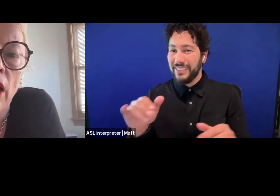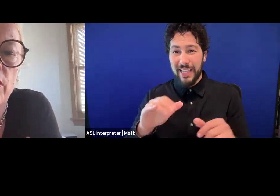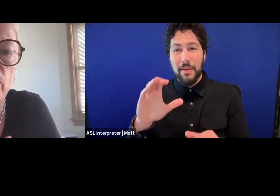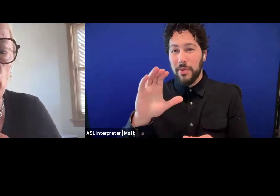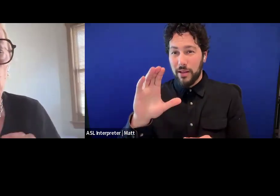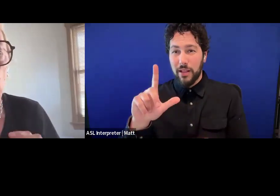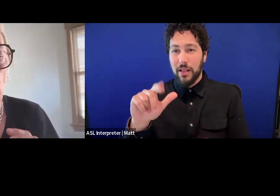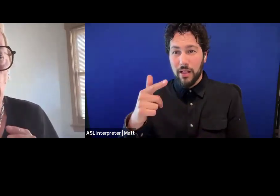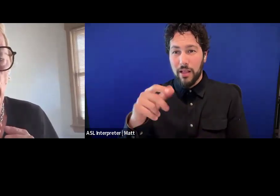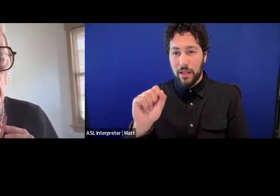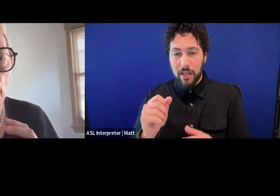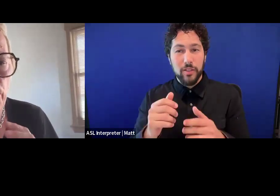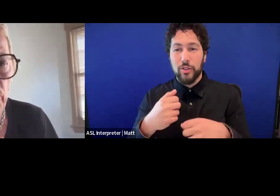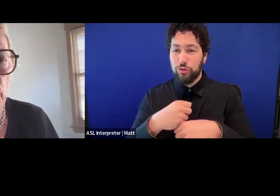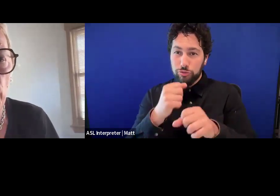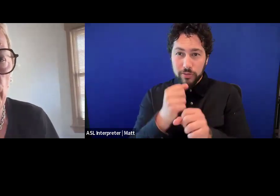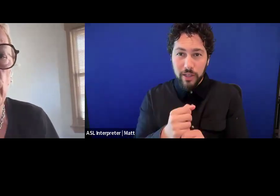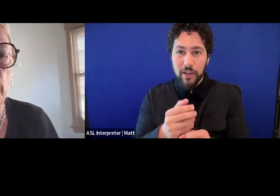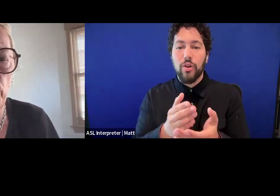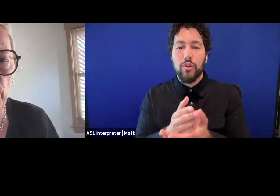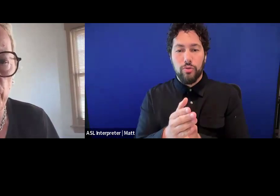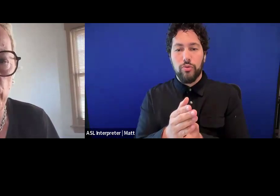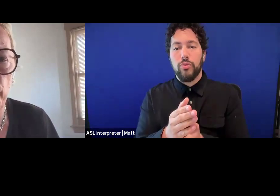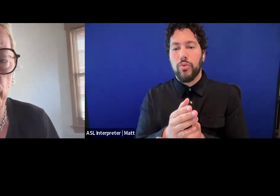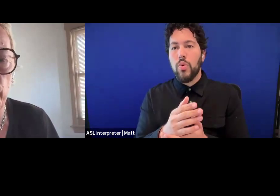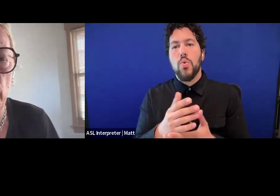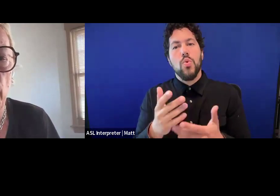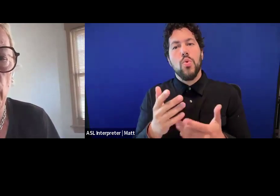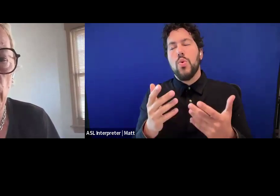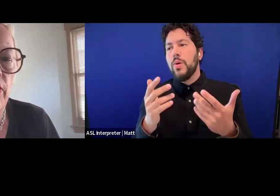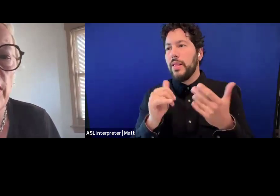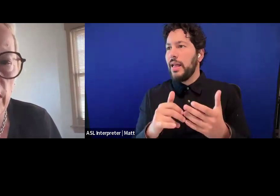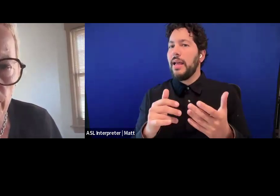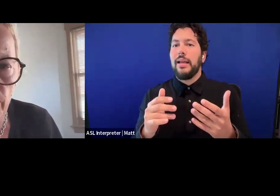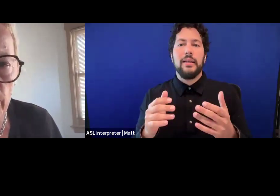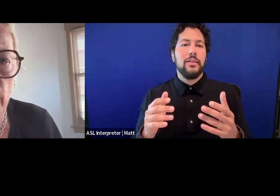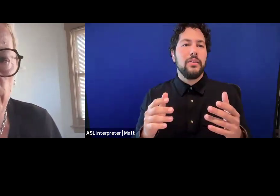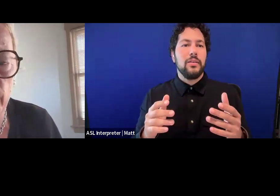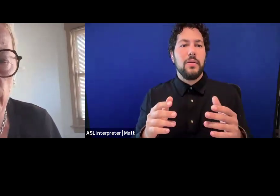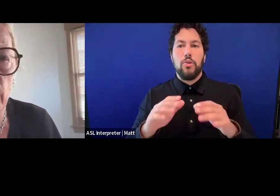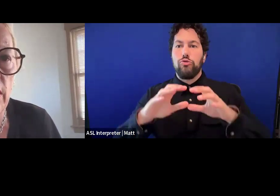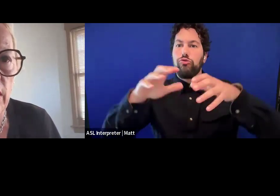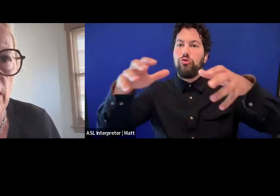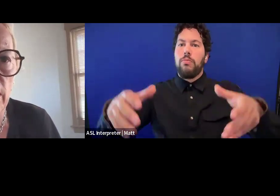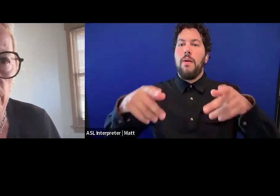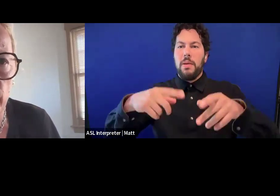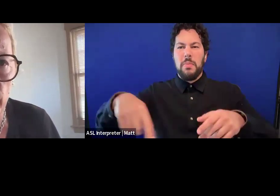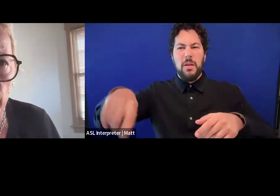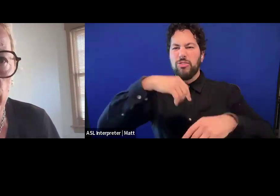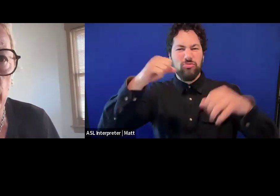through a point where a critical mass of people I've identified a deficit in the existing resources,